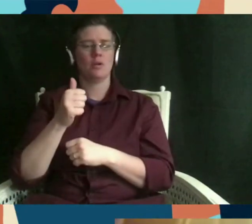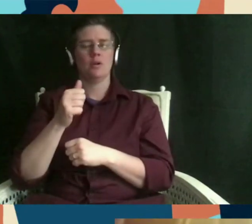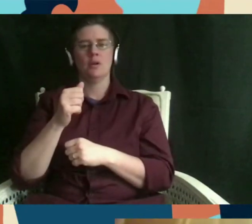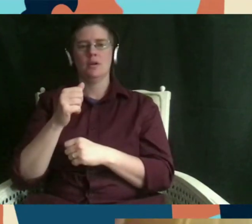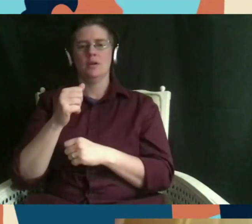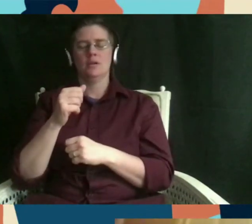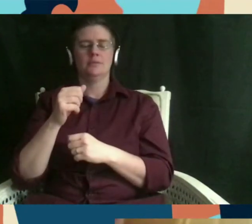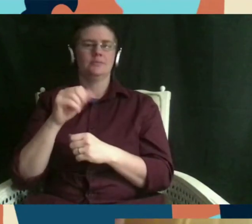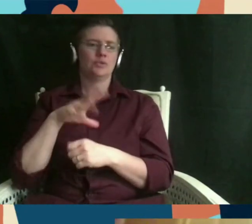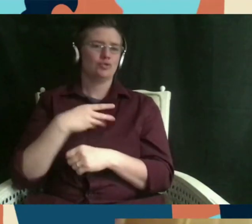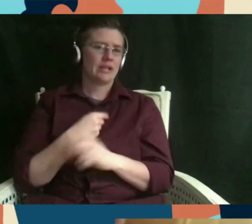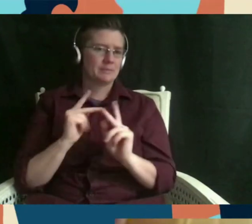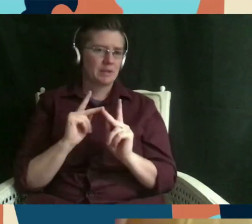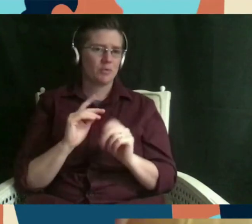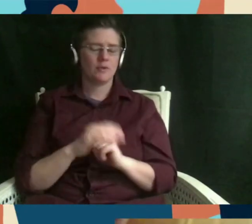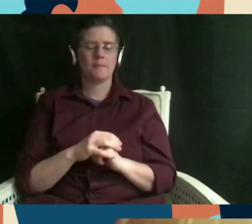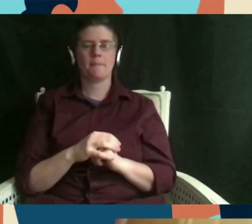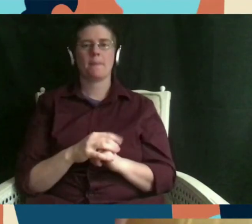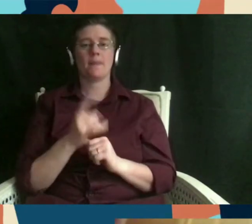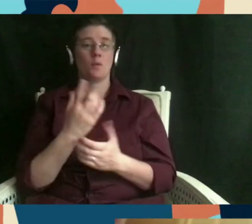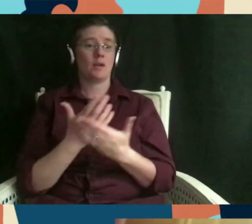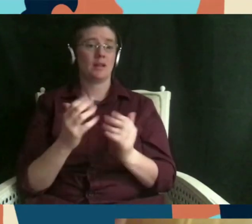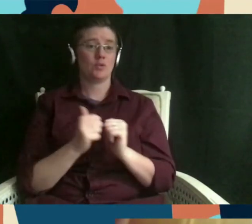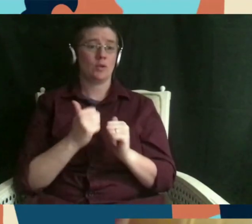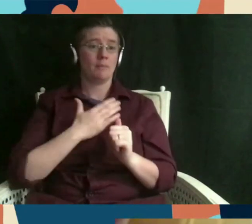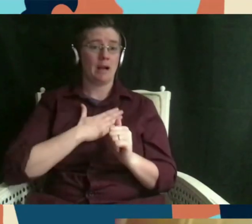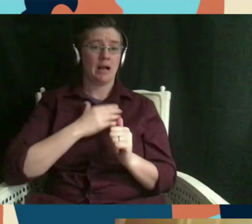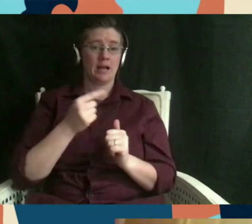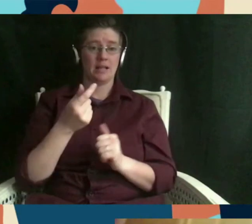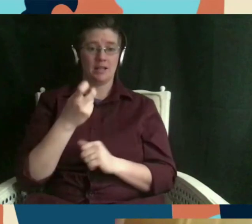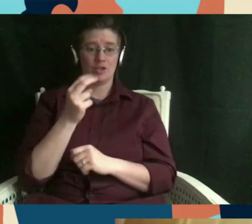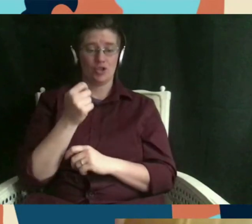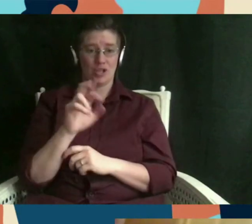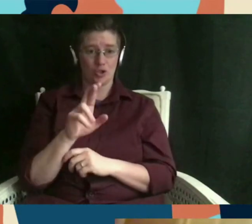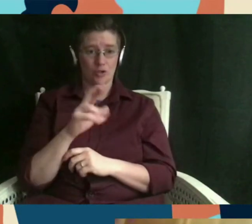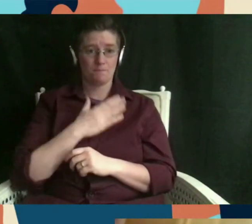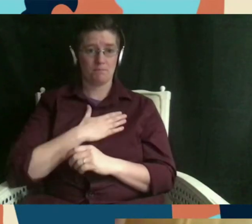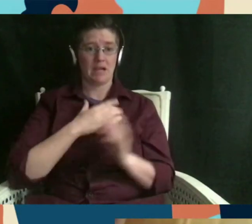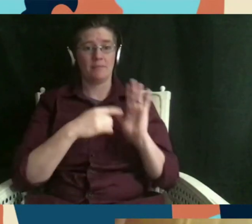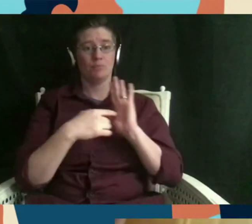me when it came to my gender and my presentation was getting more involved with queer culture